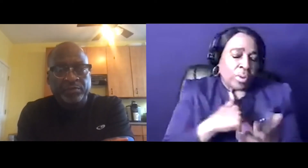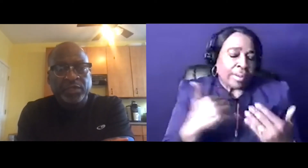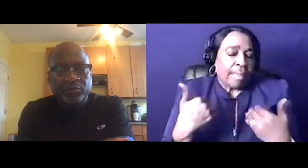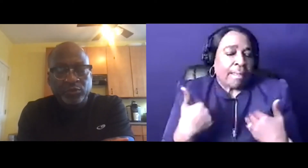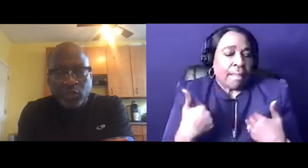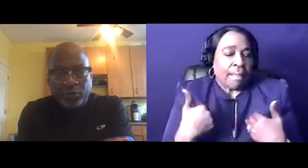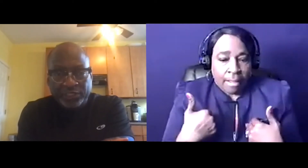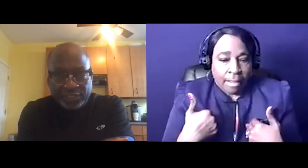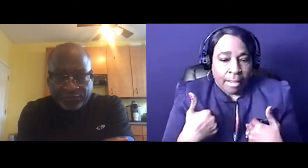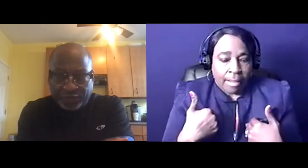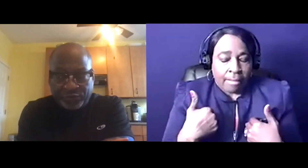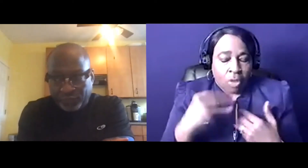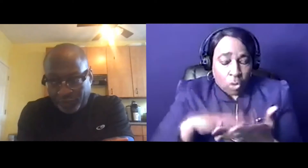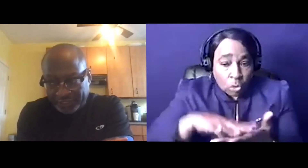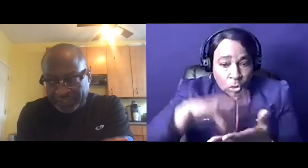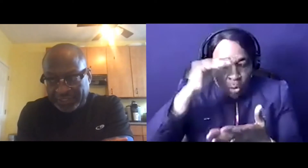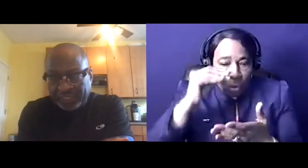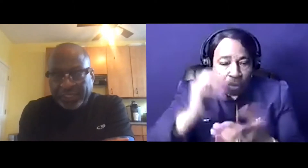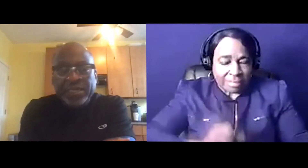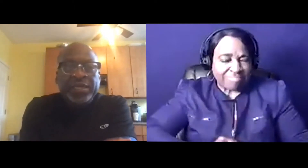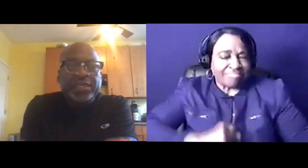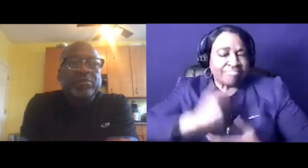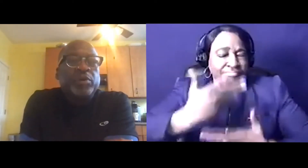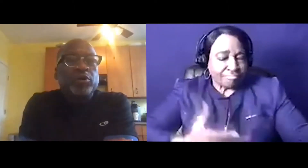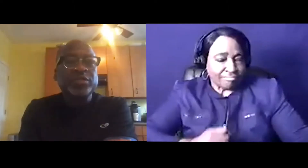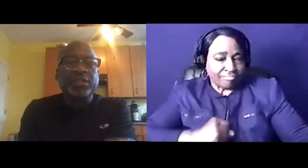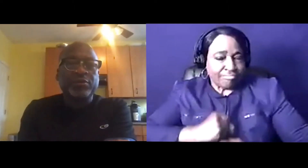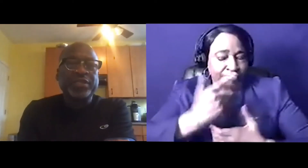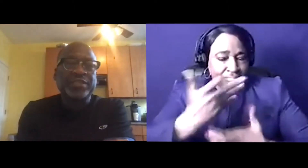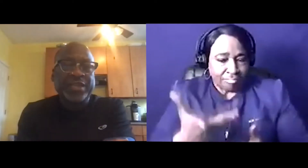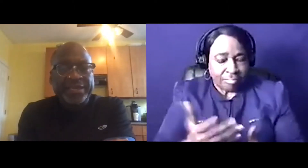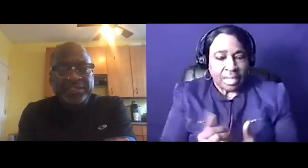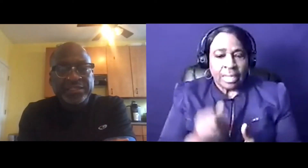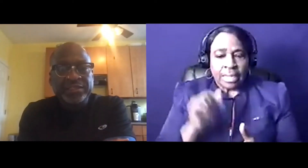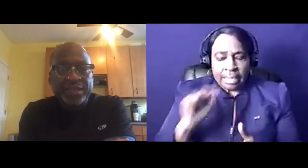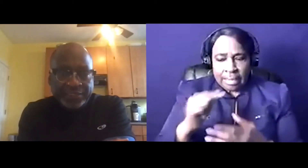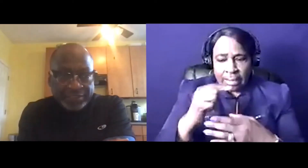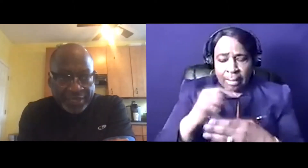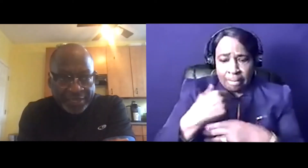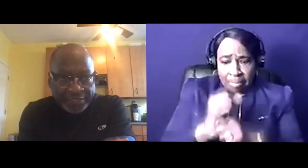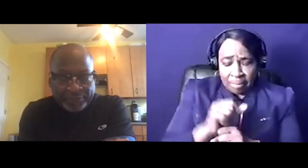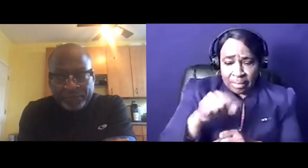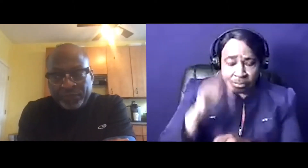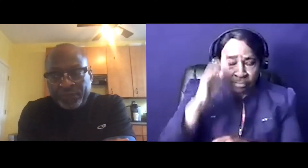come to know as "Lift Every Voice and Sing." He composed the lyrics in 1899,